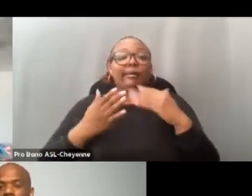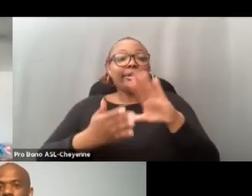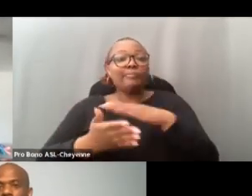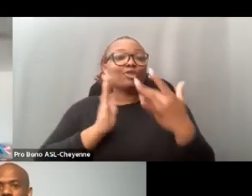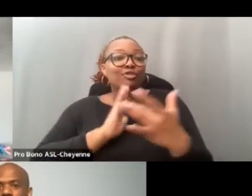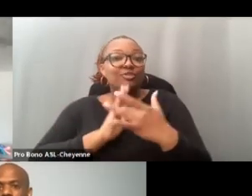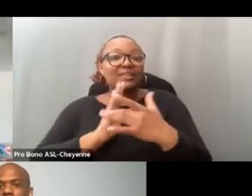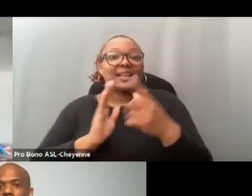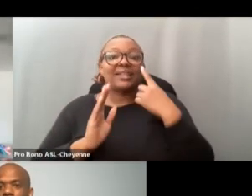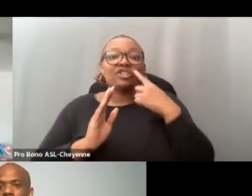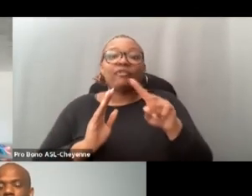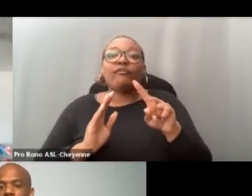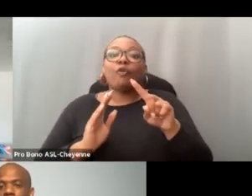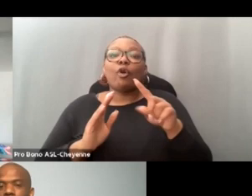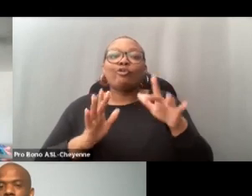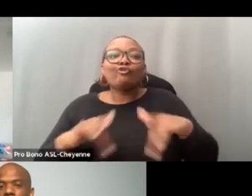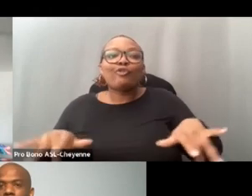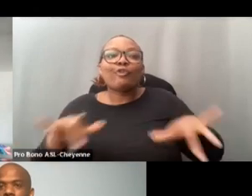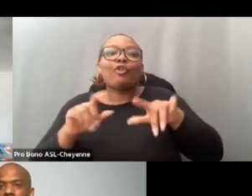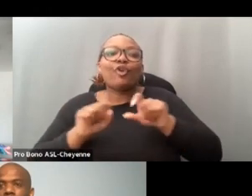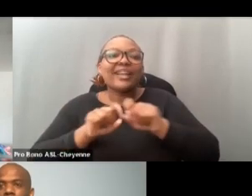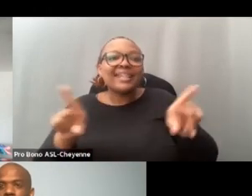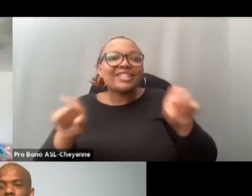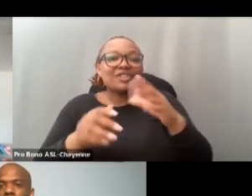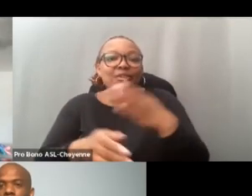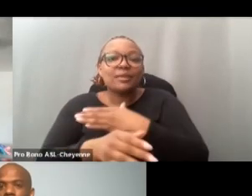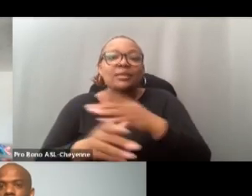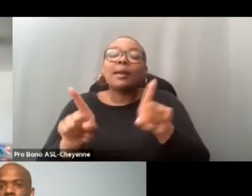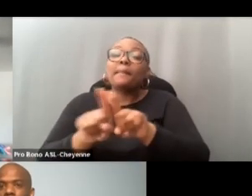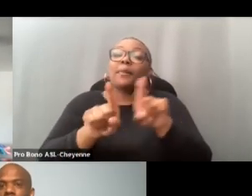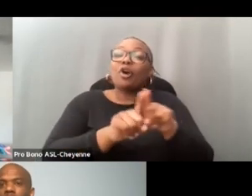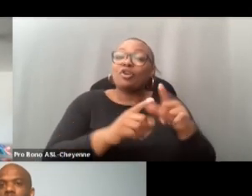for recording and distribution, and also young musicians,